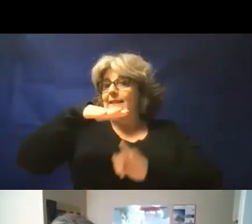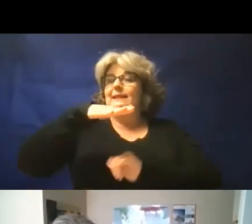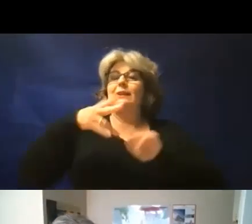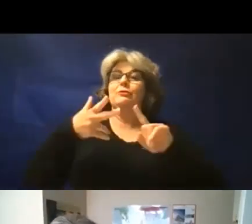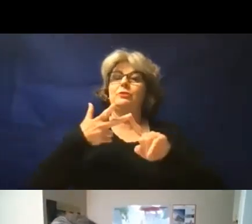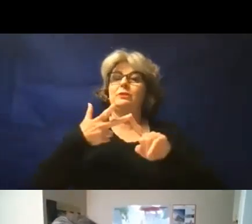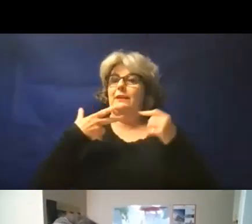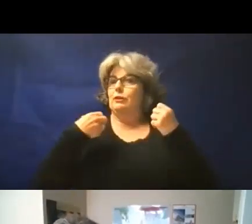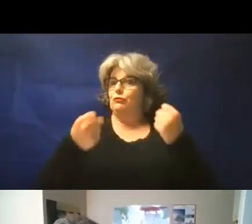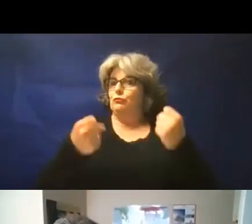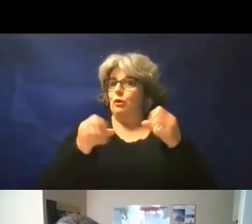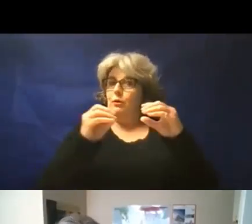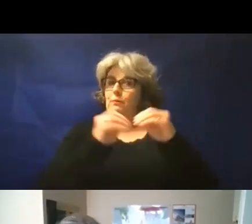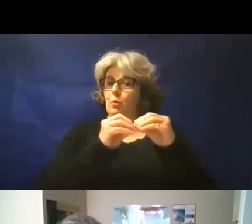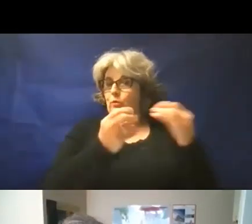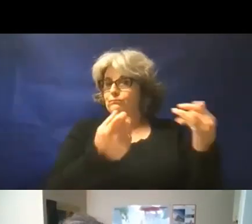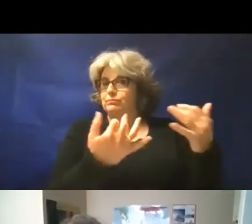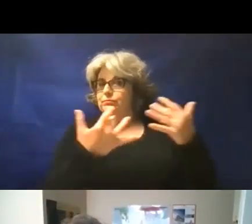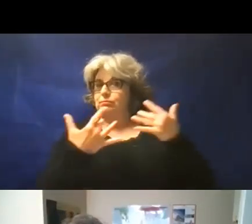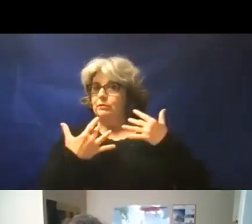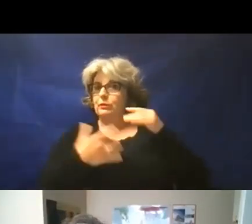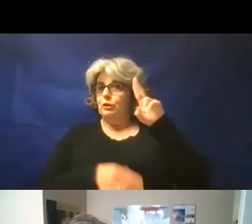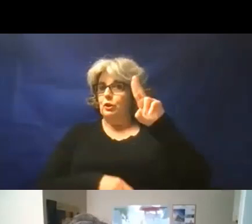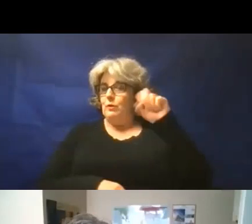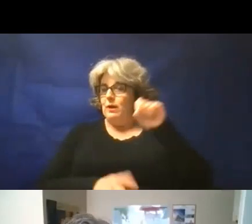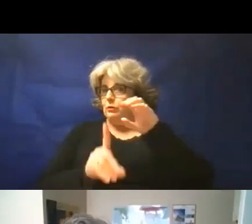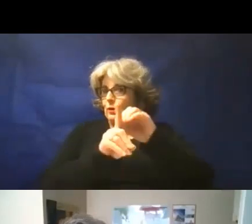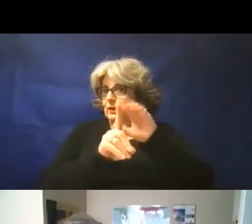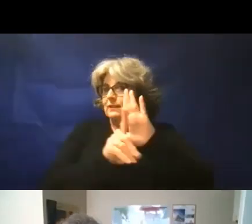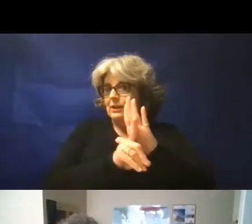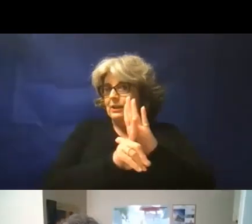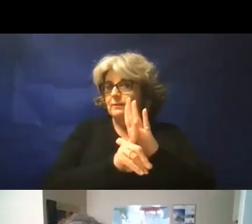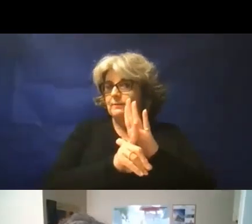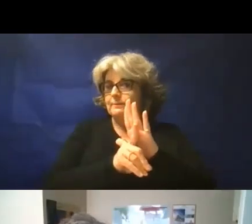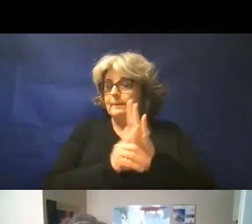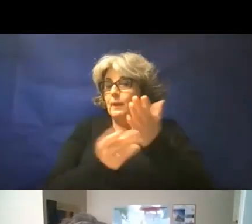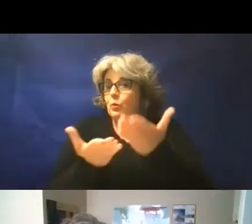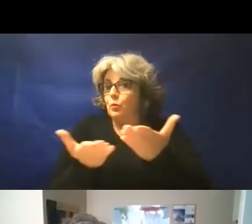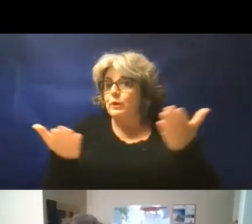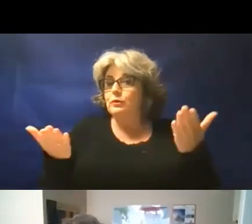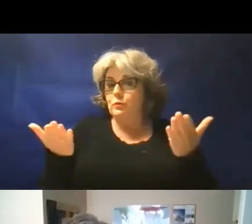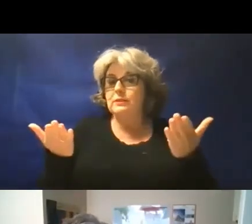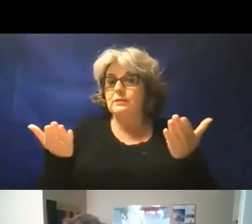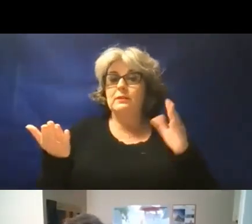incoming orientation and making available to students resources for COVID prevention